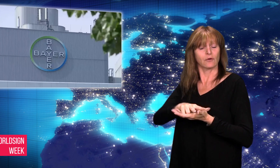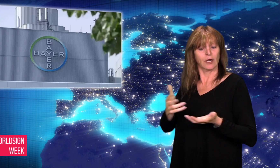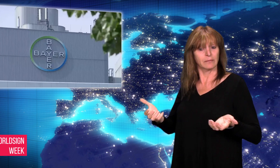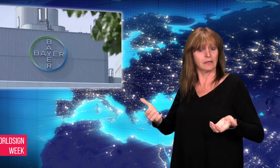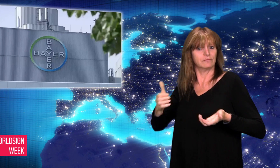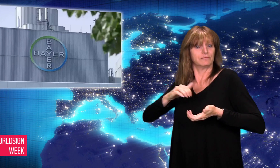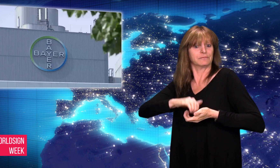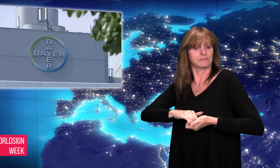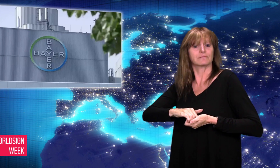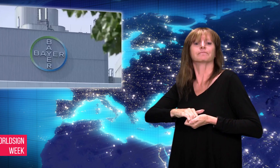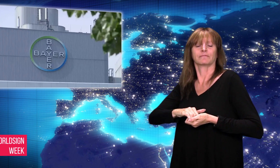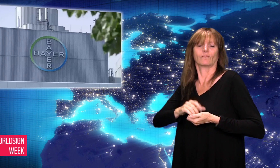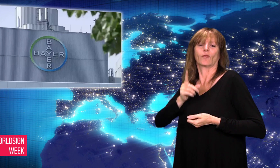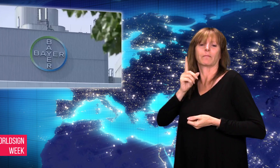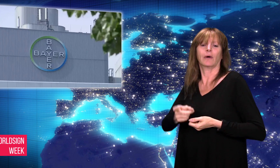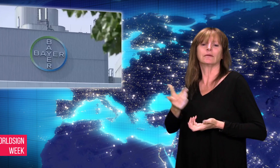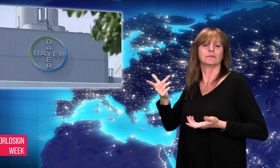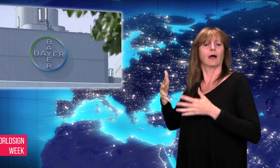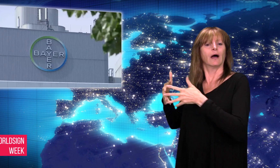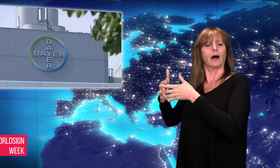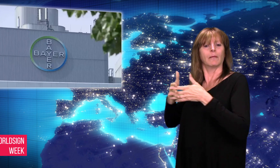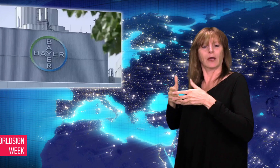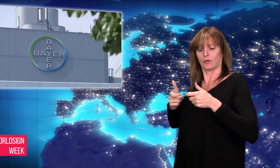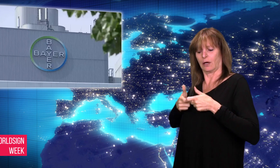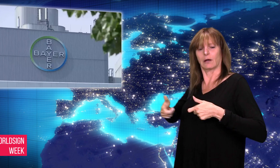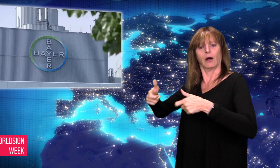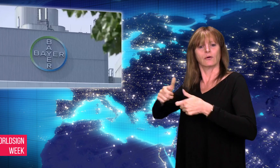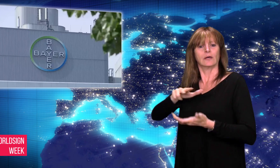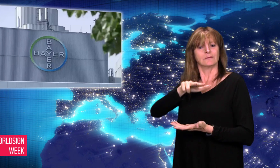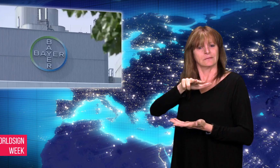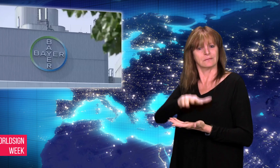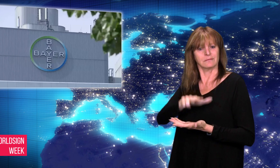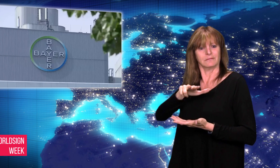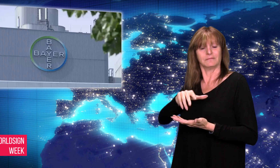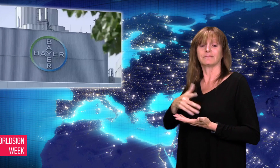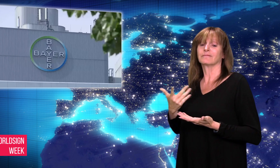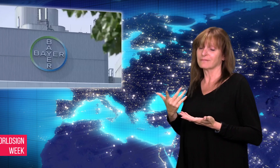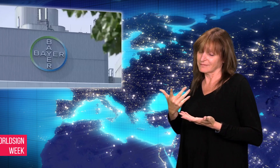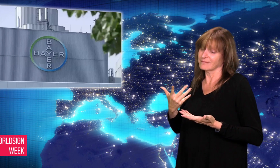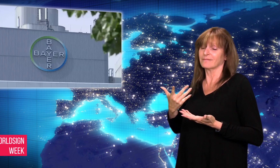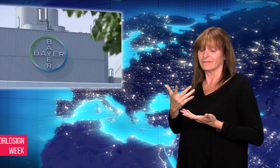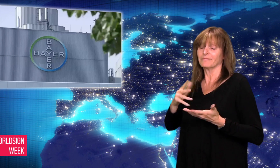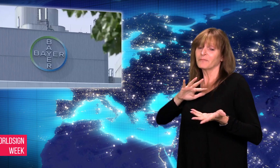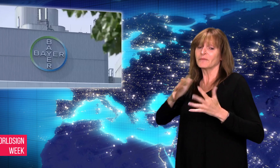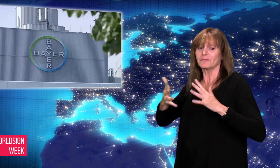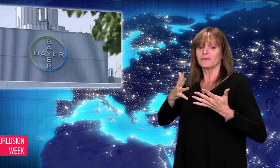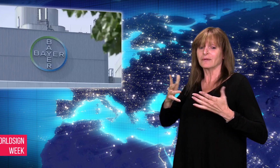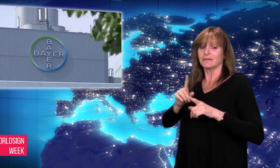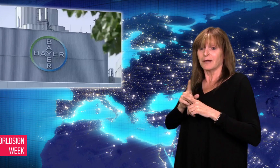The merge agreement, which requires